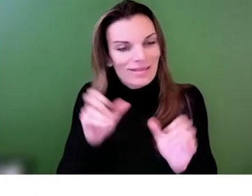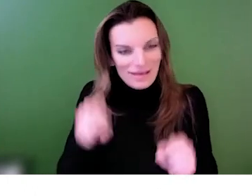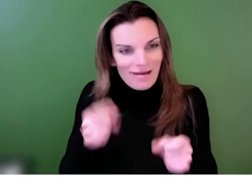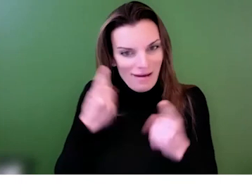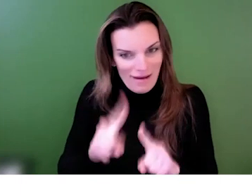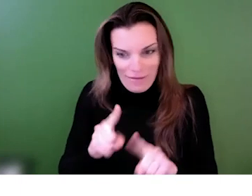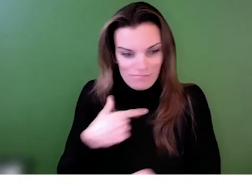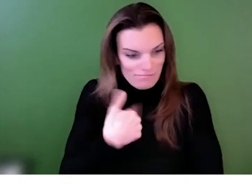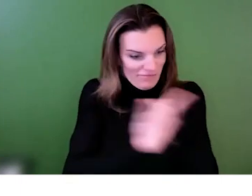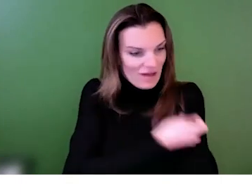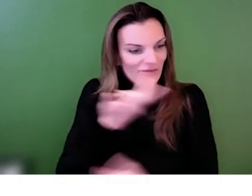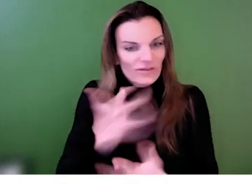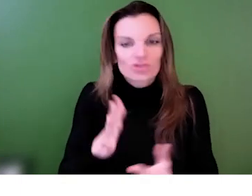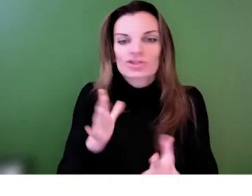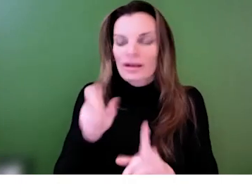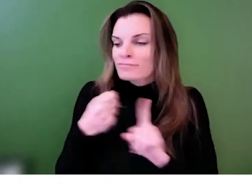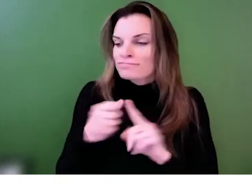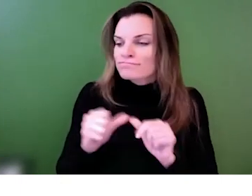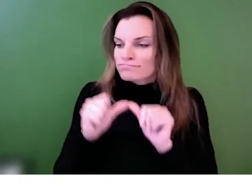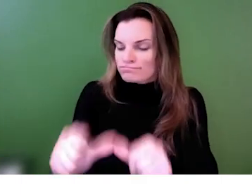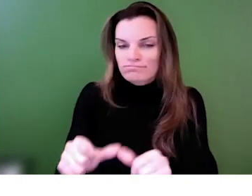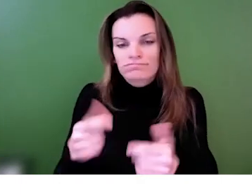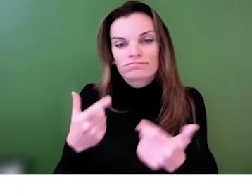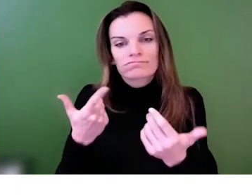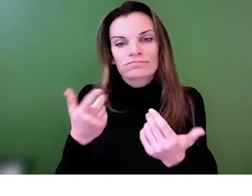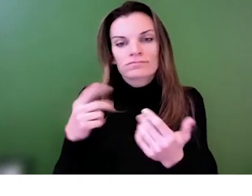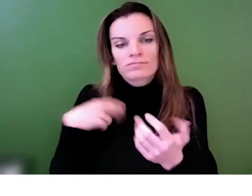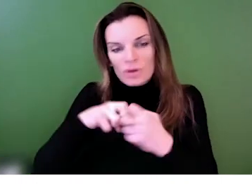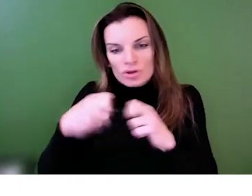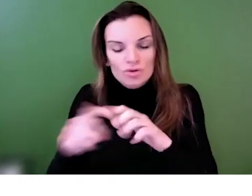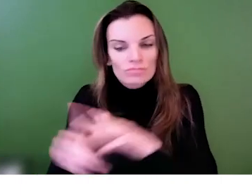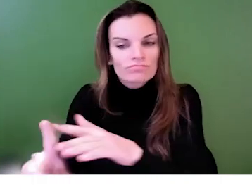develop long COVID after COVID infection. So it's important